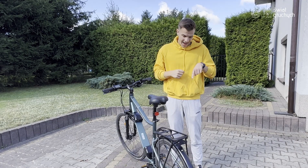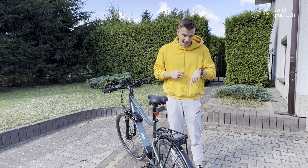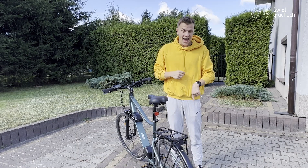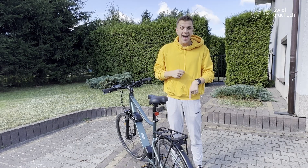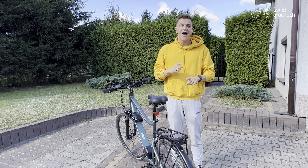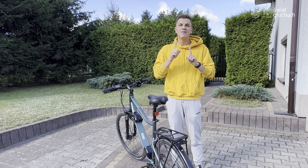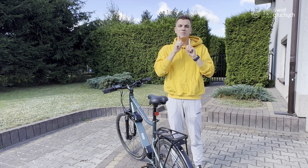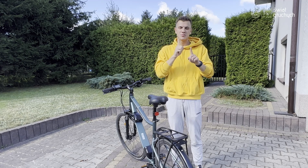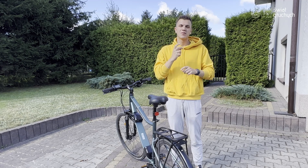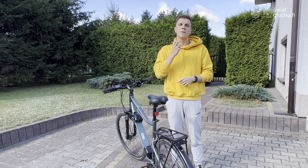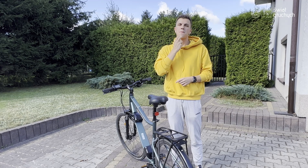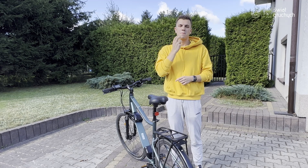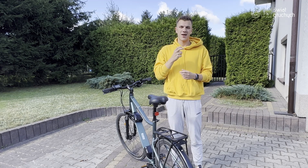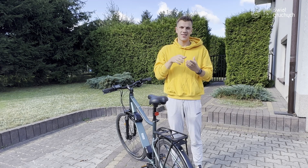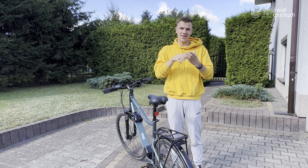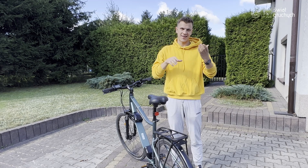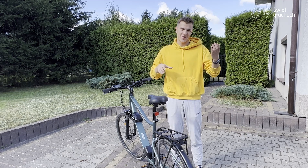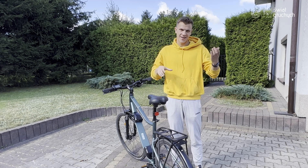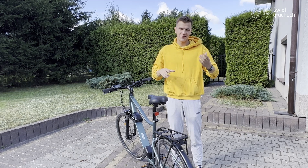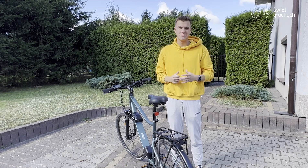This is the battery.